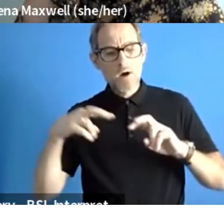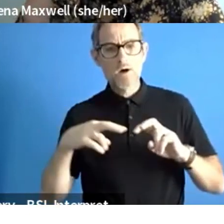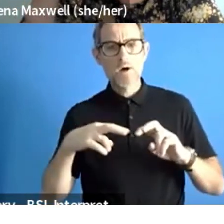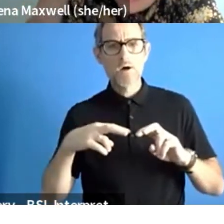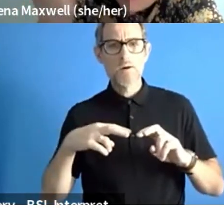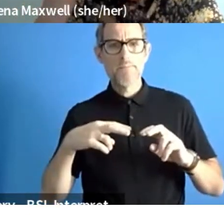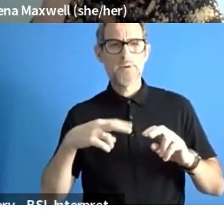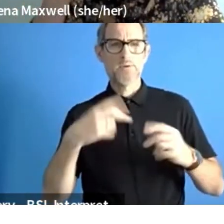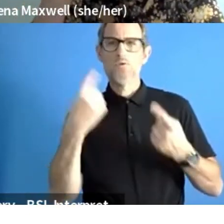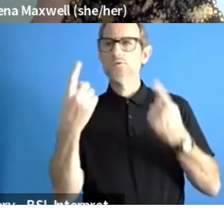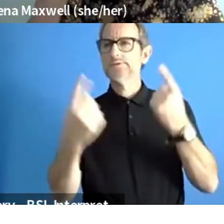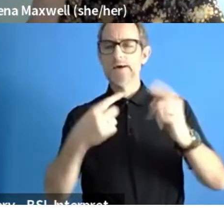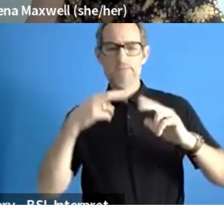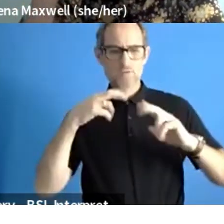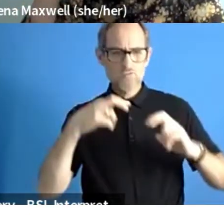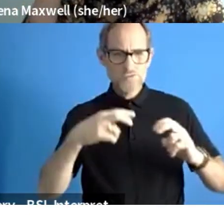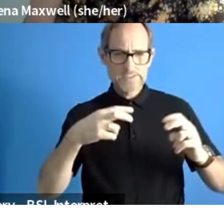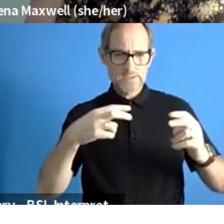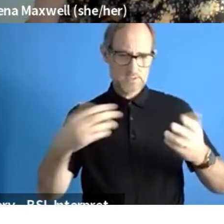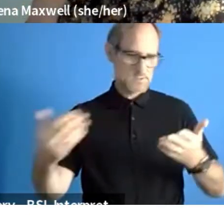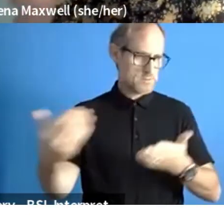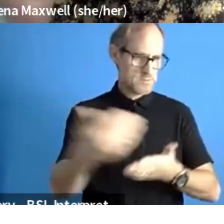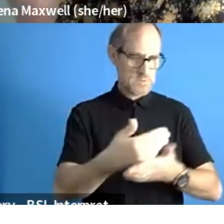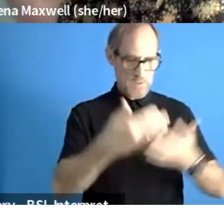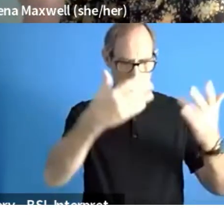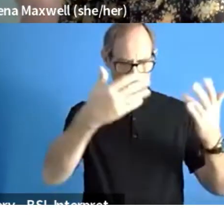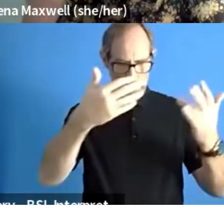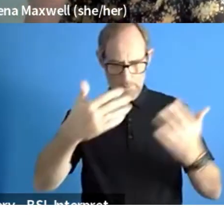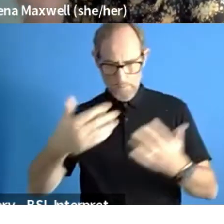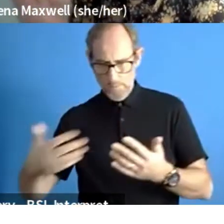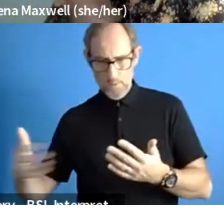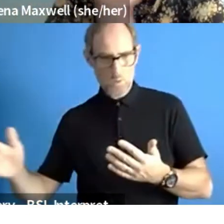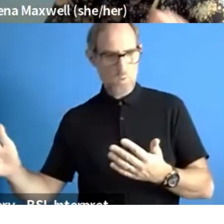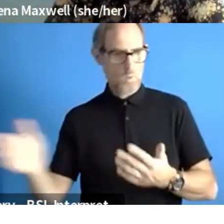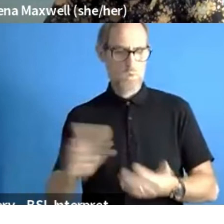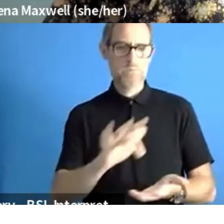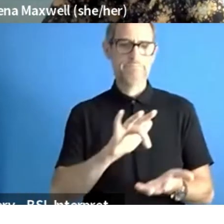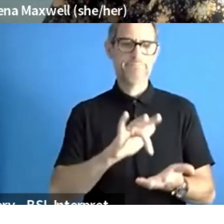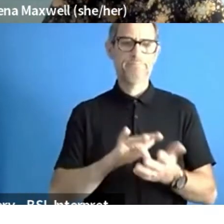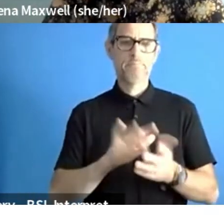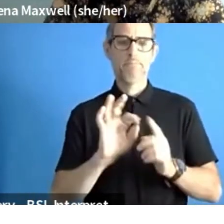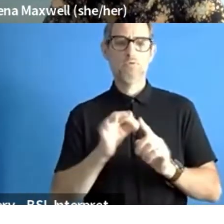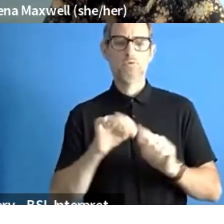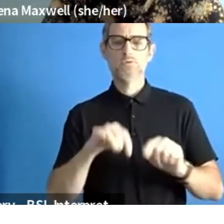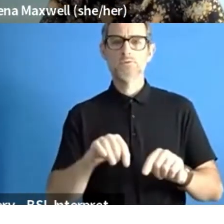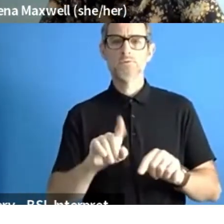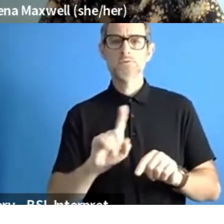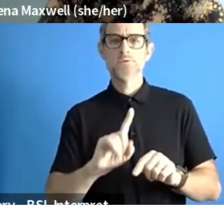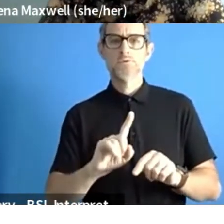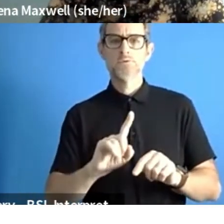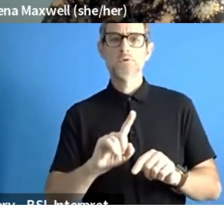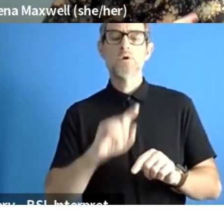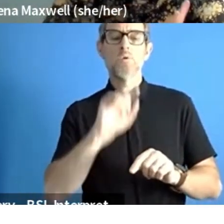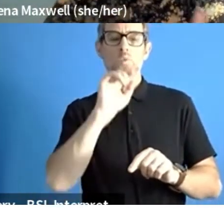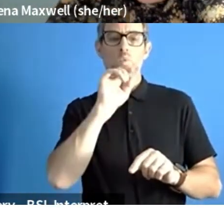and all the data is pointing back to the same point that this will drive.